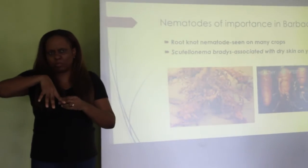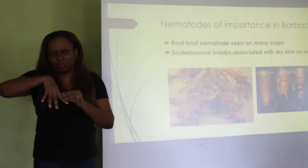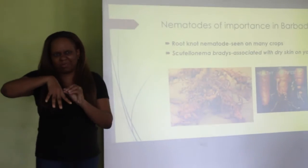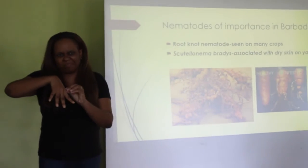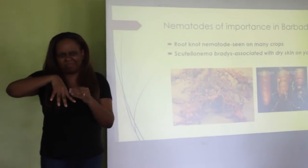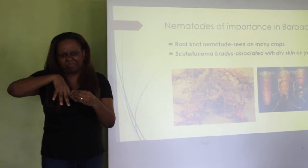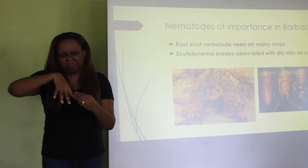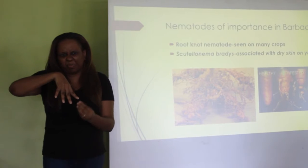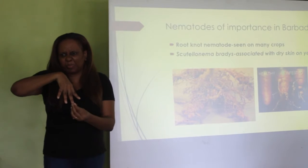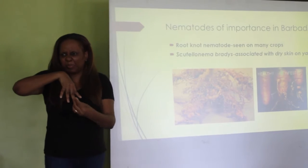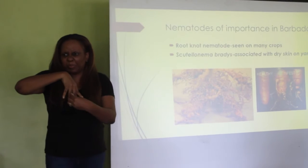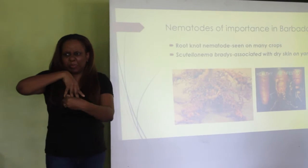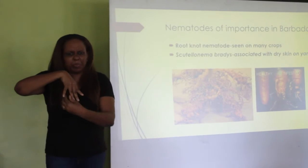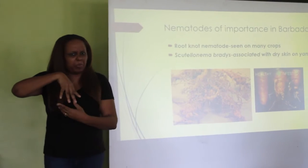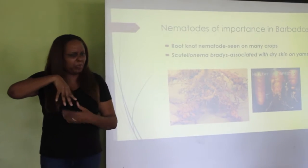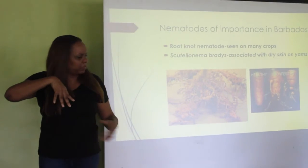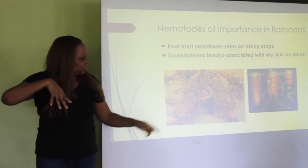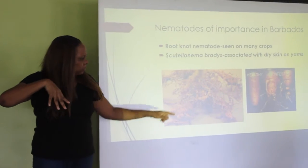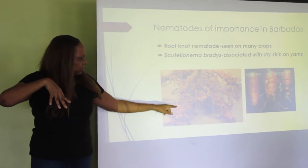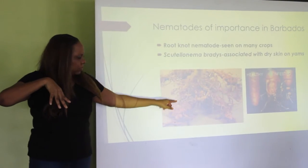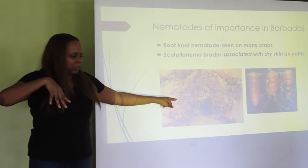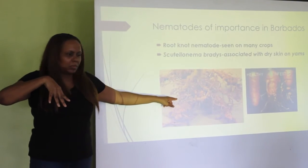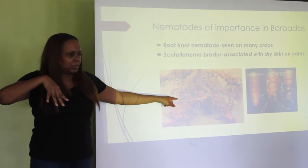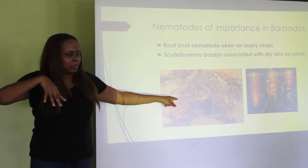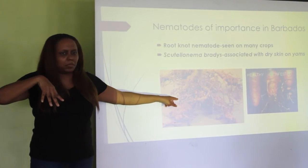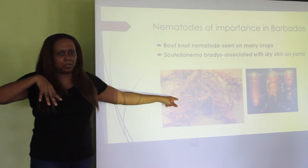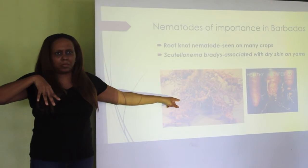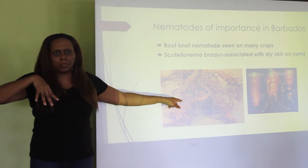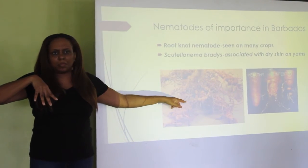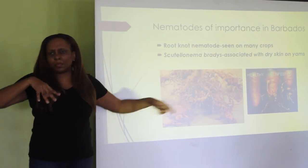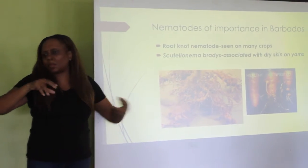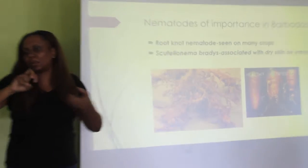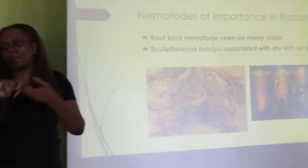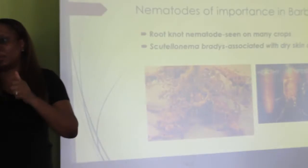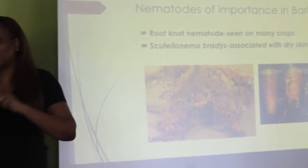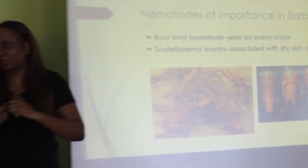root that we're dealing with then they're having little knots onto them and that's a problem